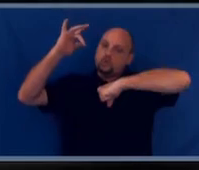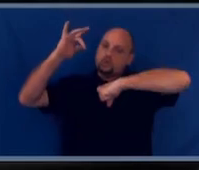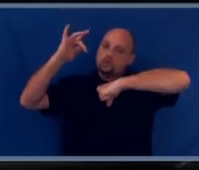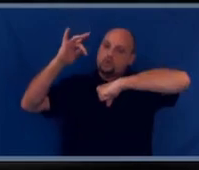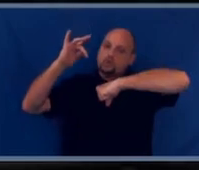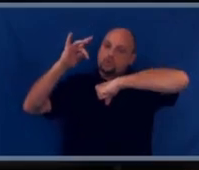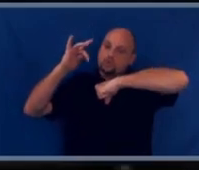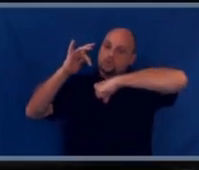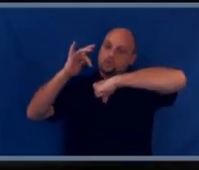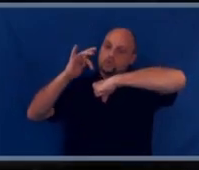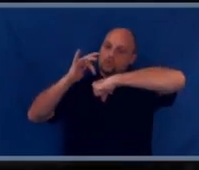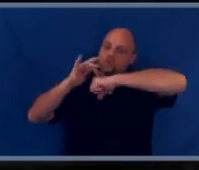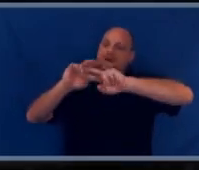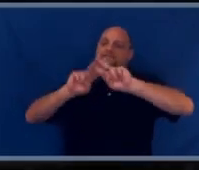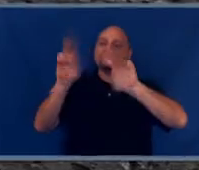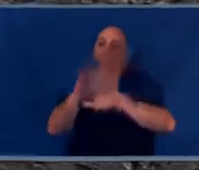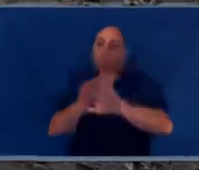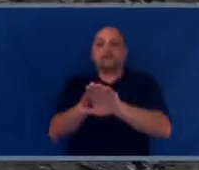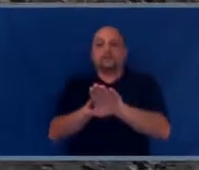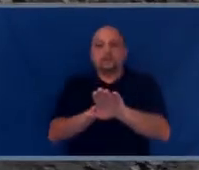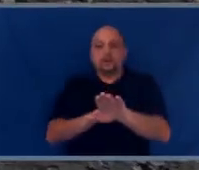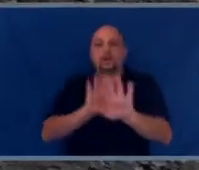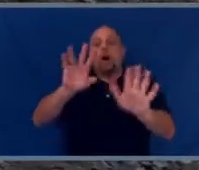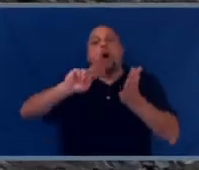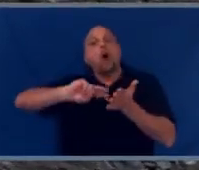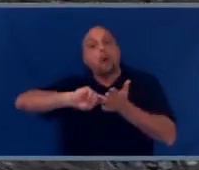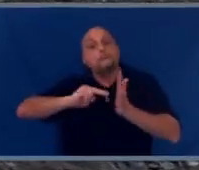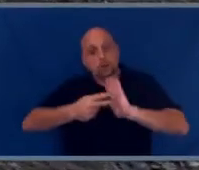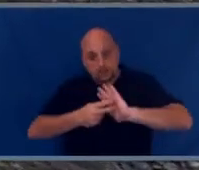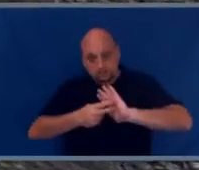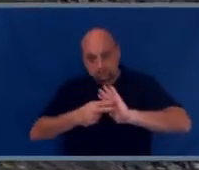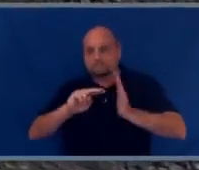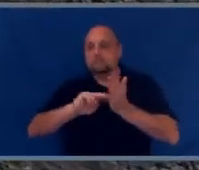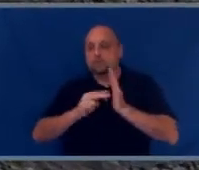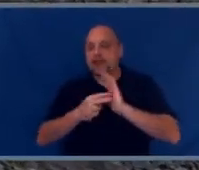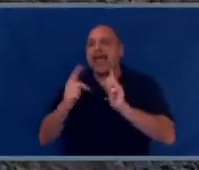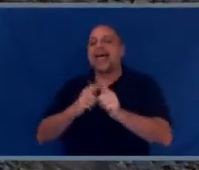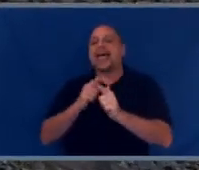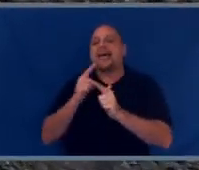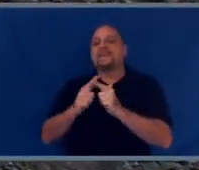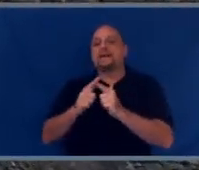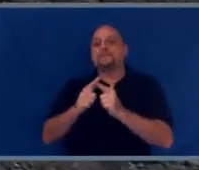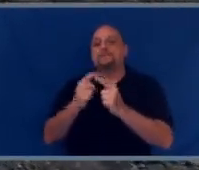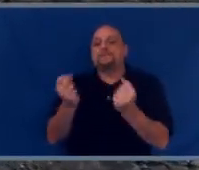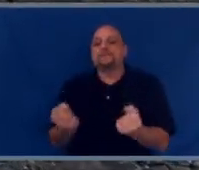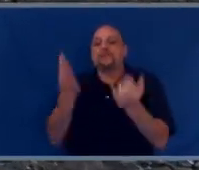JEGLE SLOW PACE. AND THAT WAS ON PURPOSE. AND IN TERMS OF HOW MUCH MATERIAL IS COLLECTED AND HOW